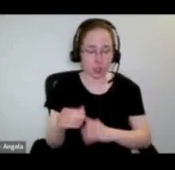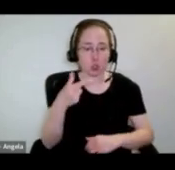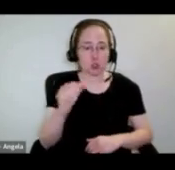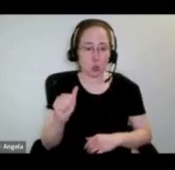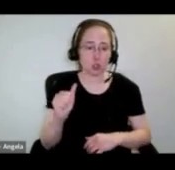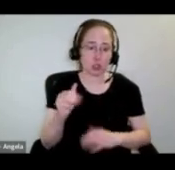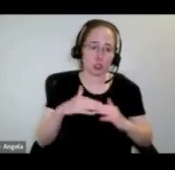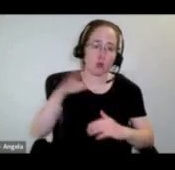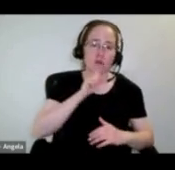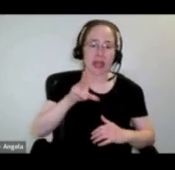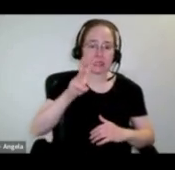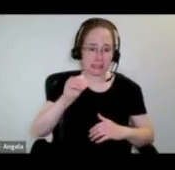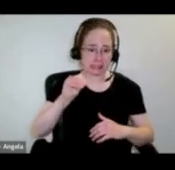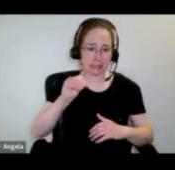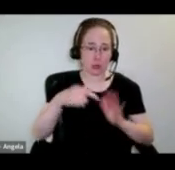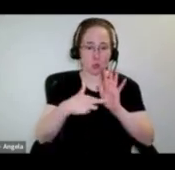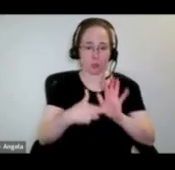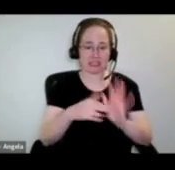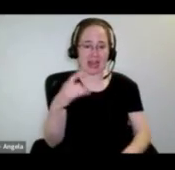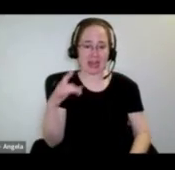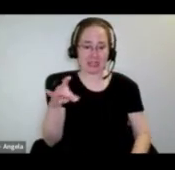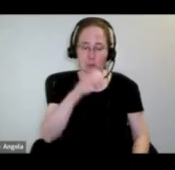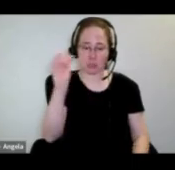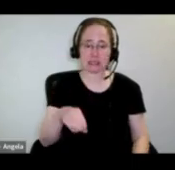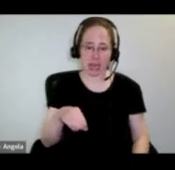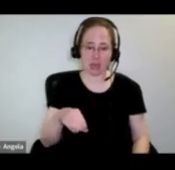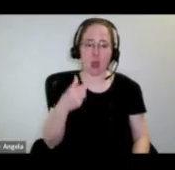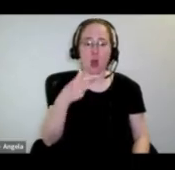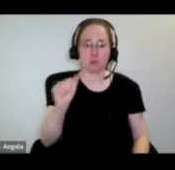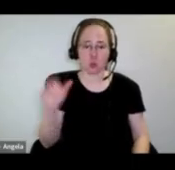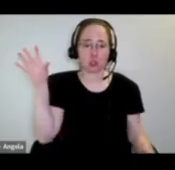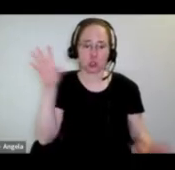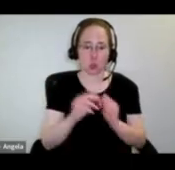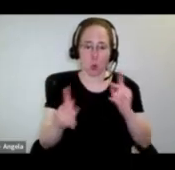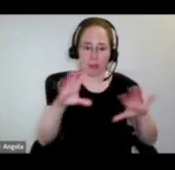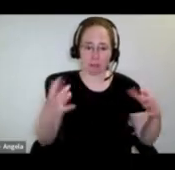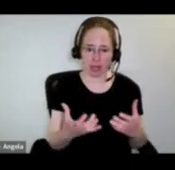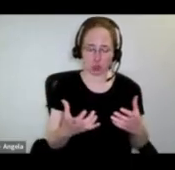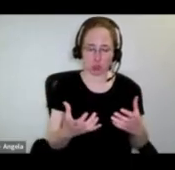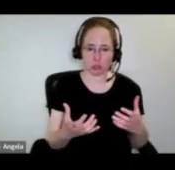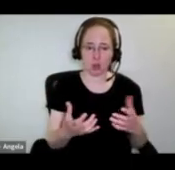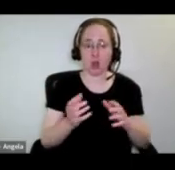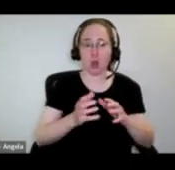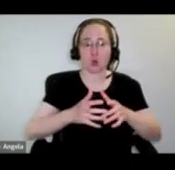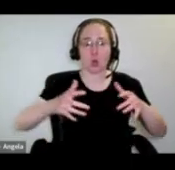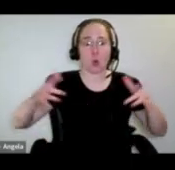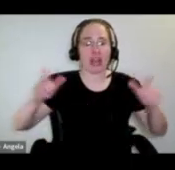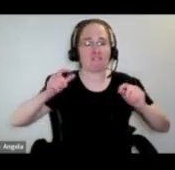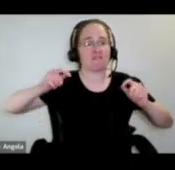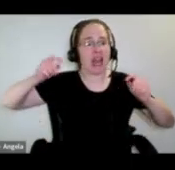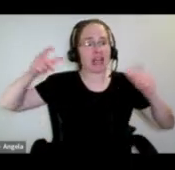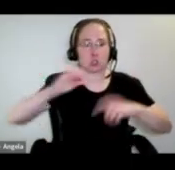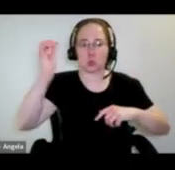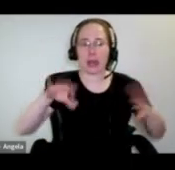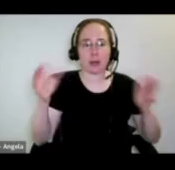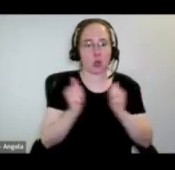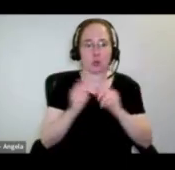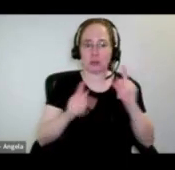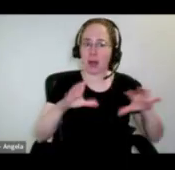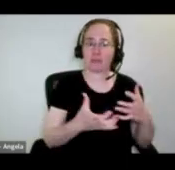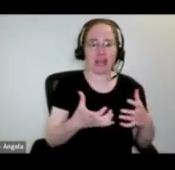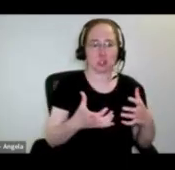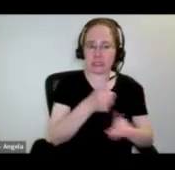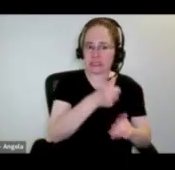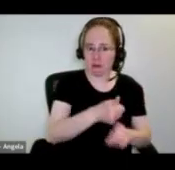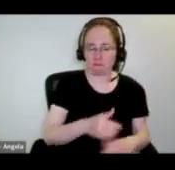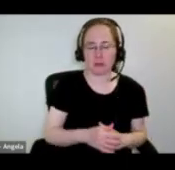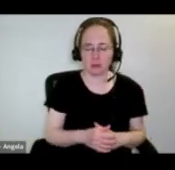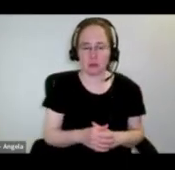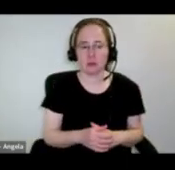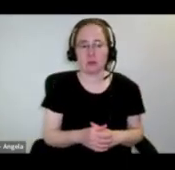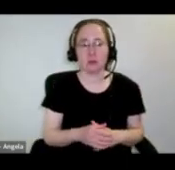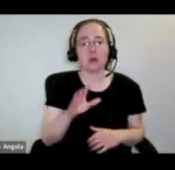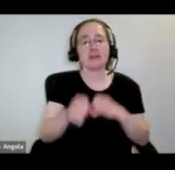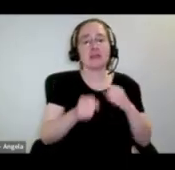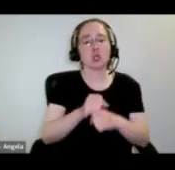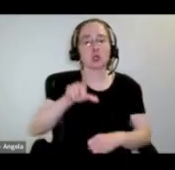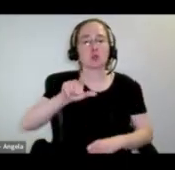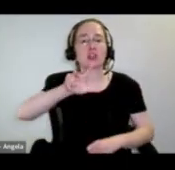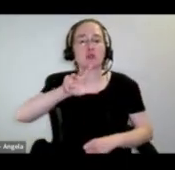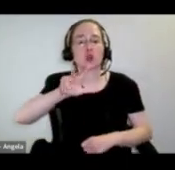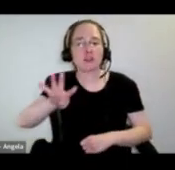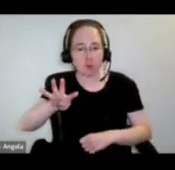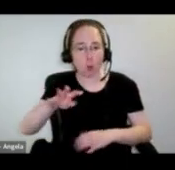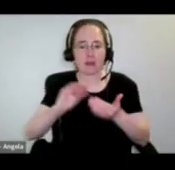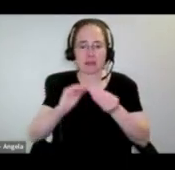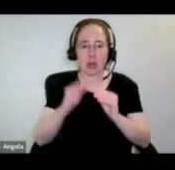David Watkins: According to the Governor's Office of Budget and Planning, Georgians over the age of 60 represent 18% of Georgia's total population, and are growing at a faster rate than the population of Georgia as a whole.